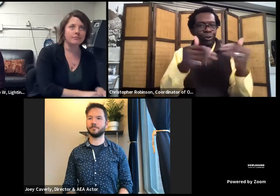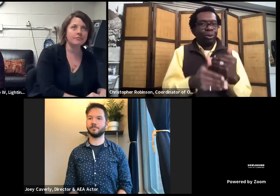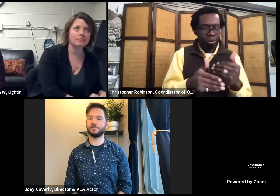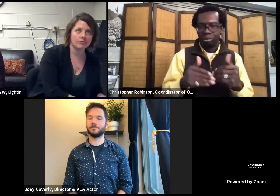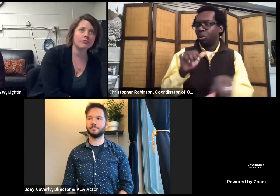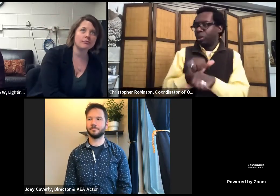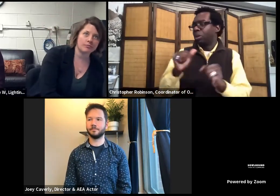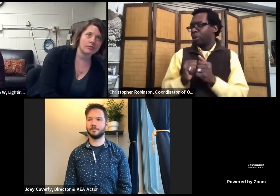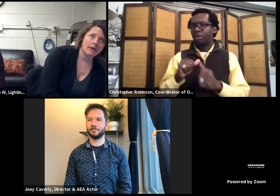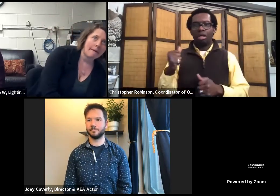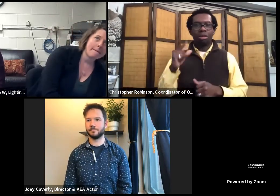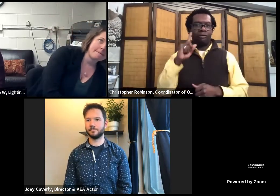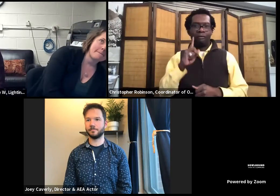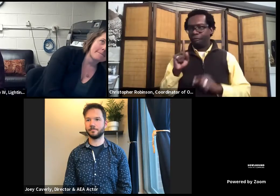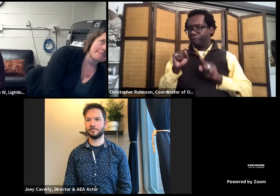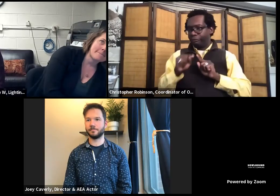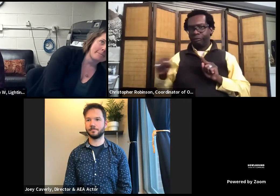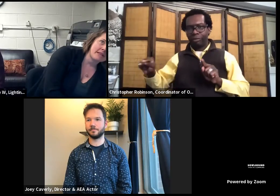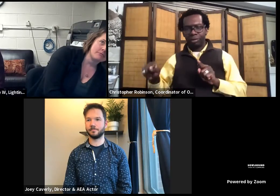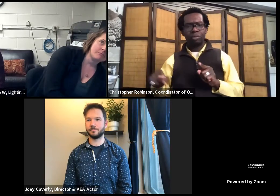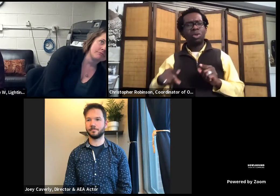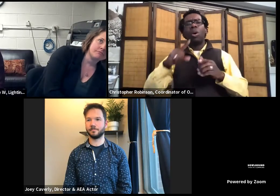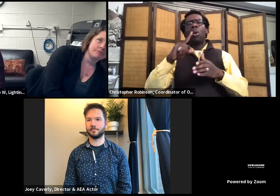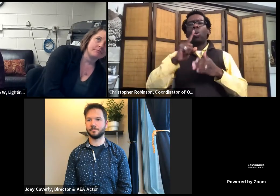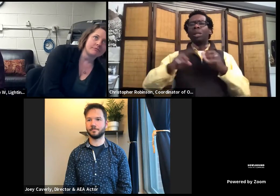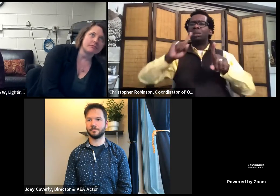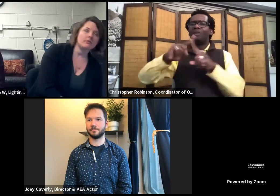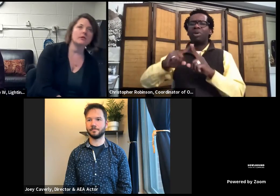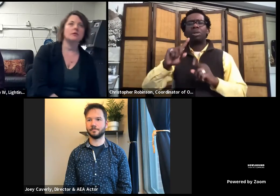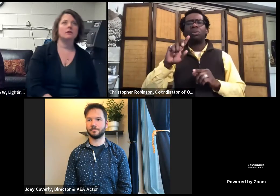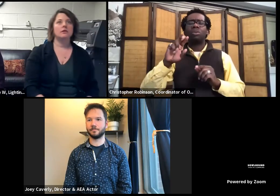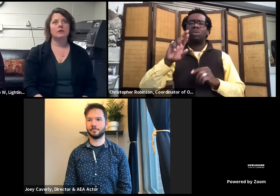like if you're the only deaf person in the room, for example, but if you're working with other deaf people,